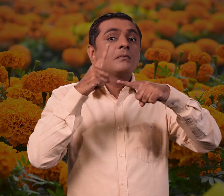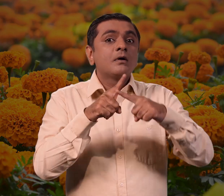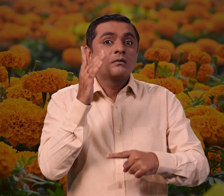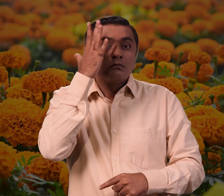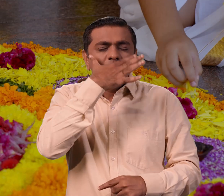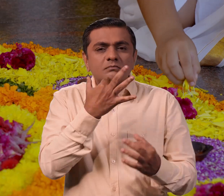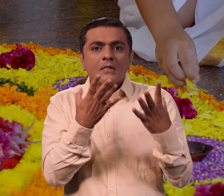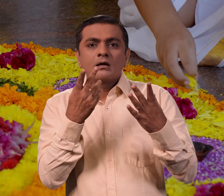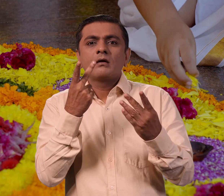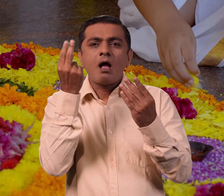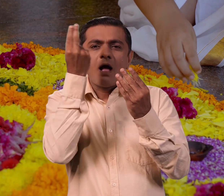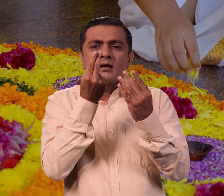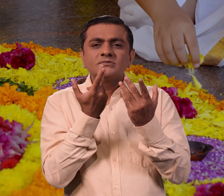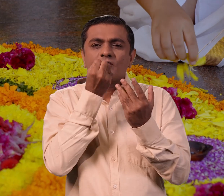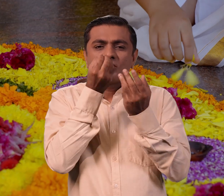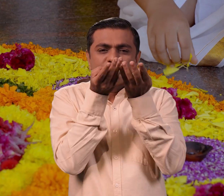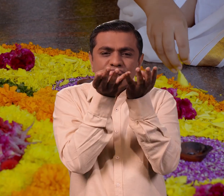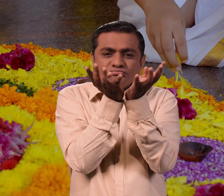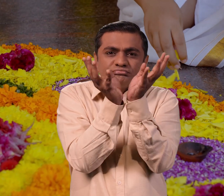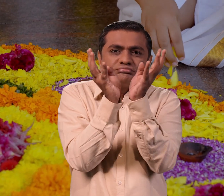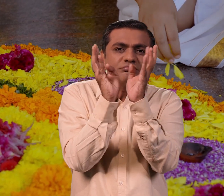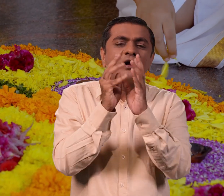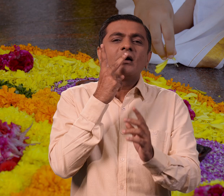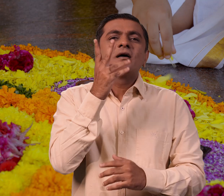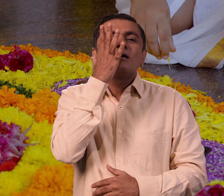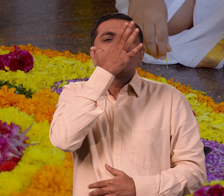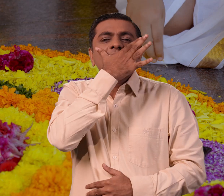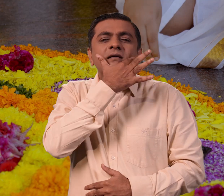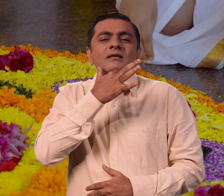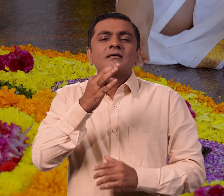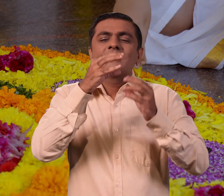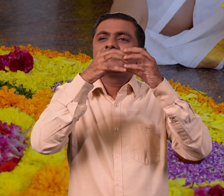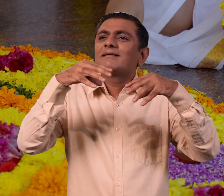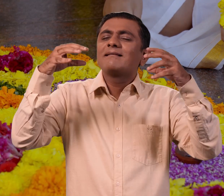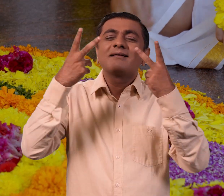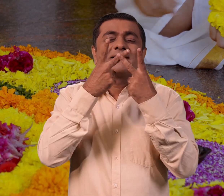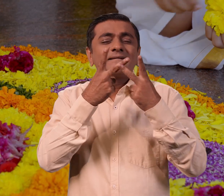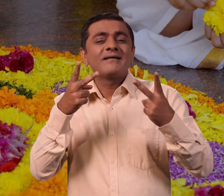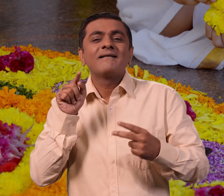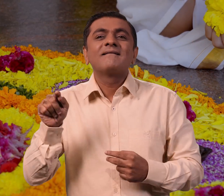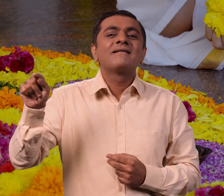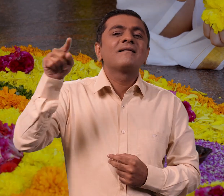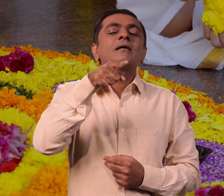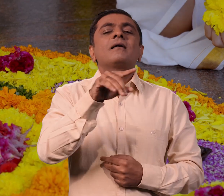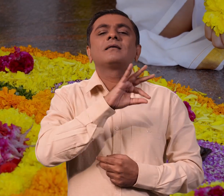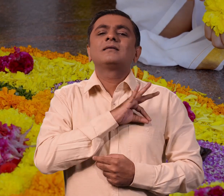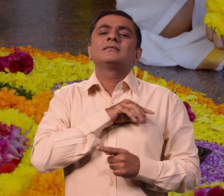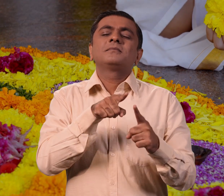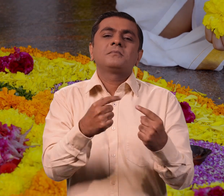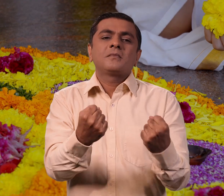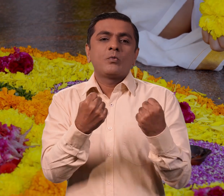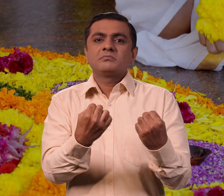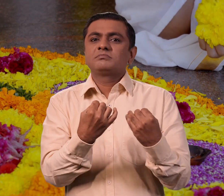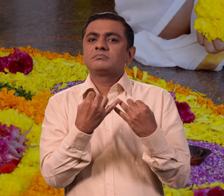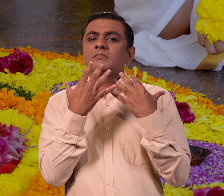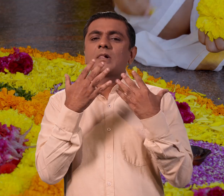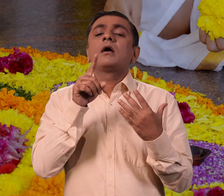They look extremely beautiful when used for decoration.